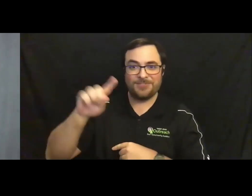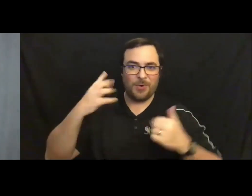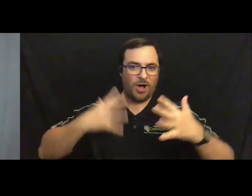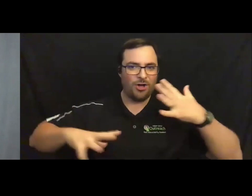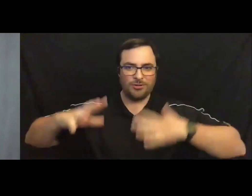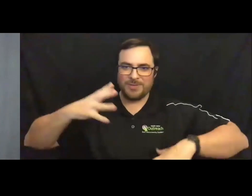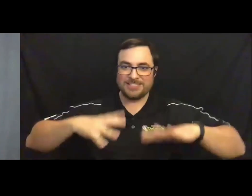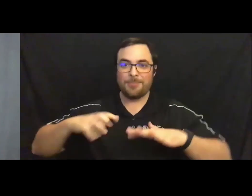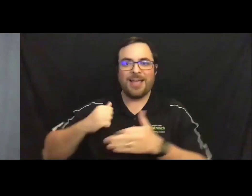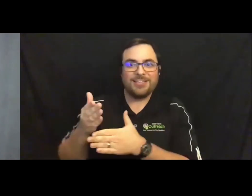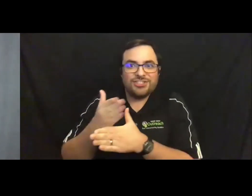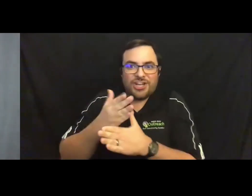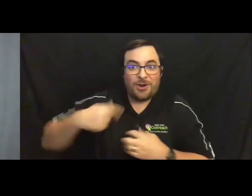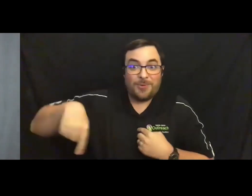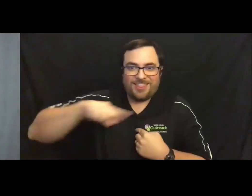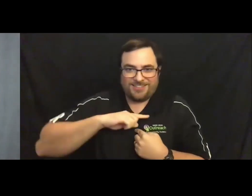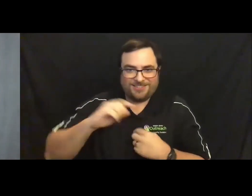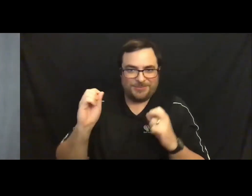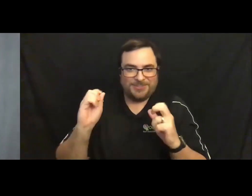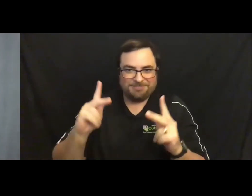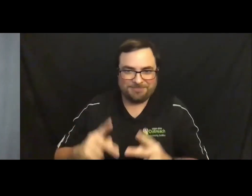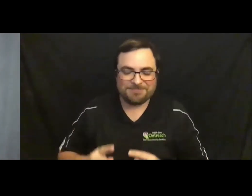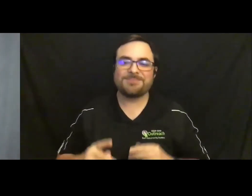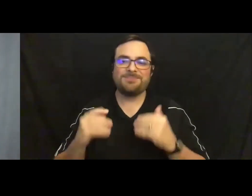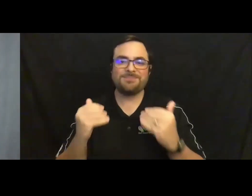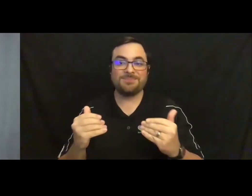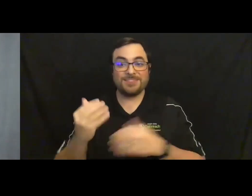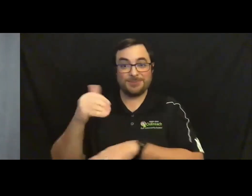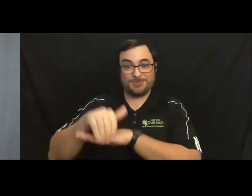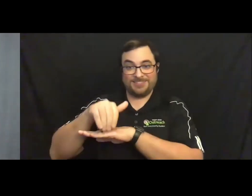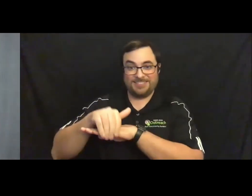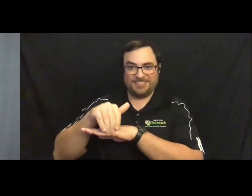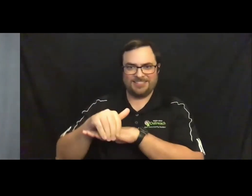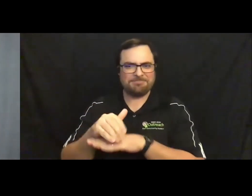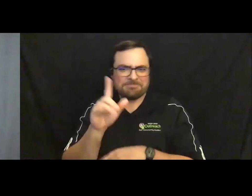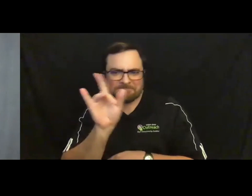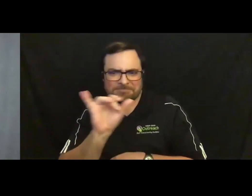that with us. Tonight, the way that it's going to kind of work is we're going to first show